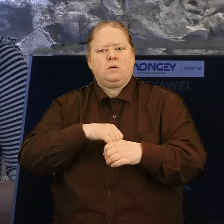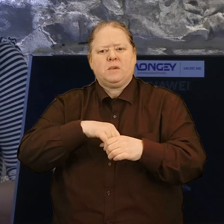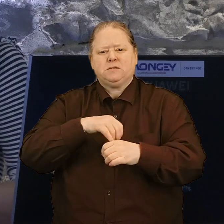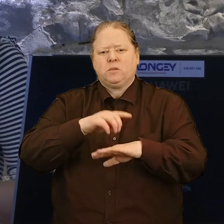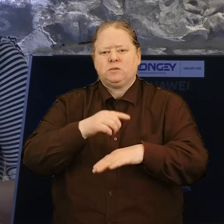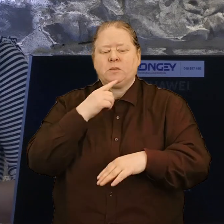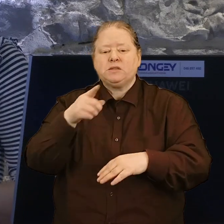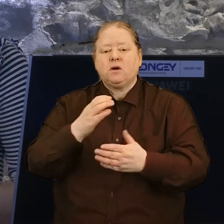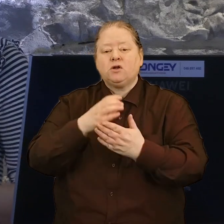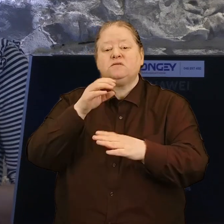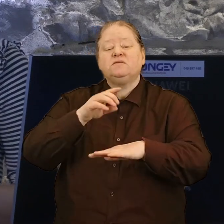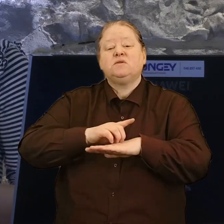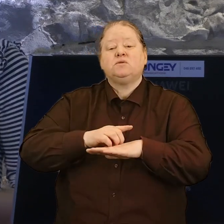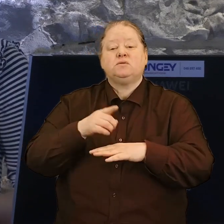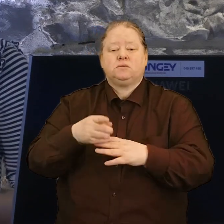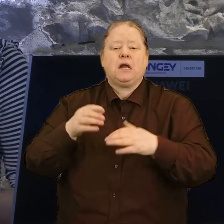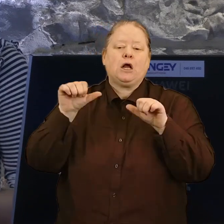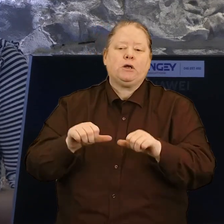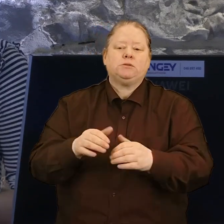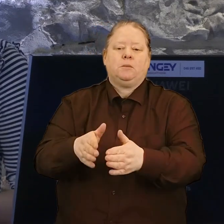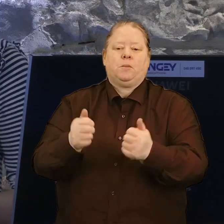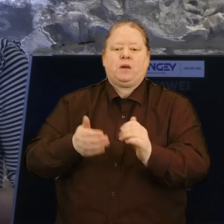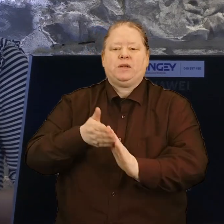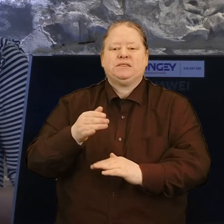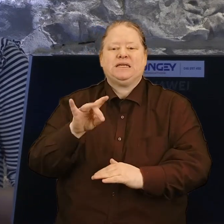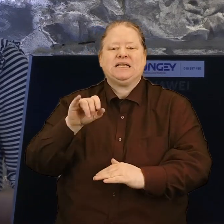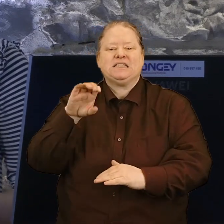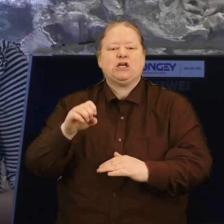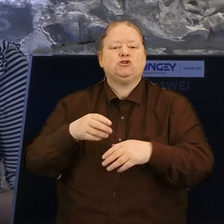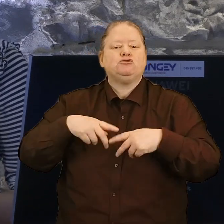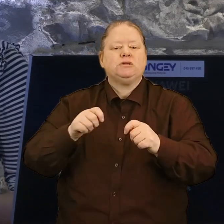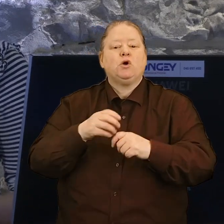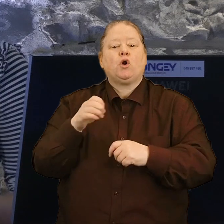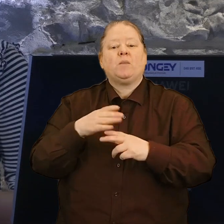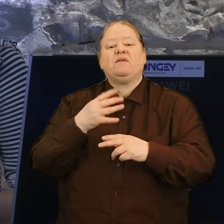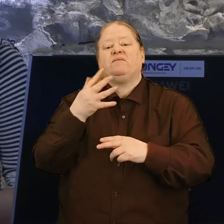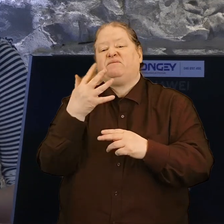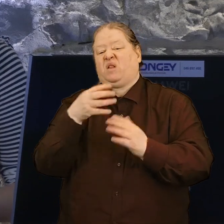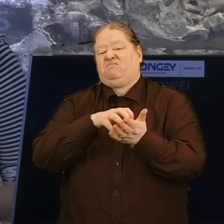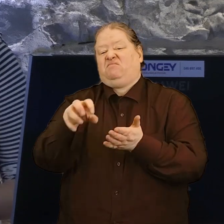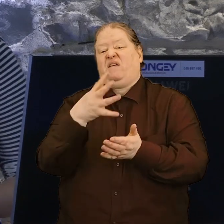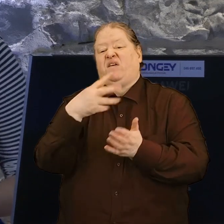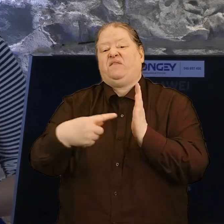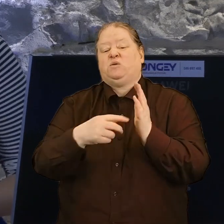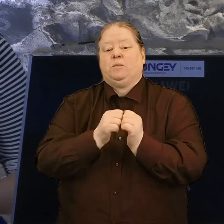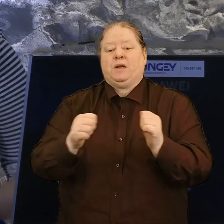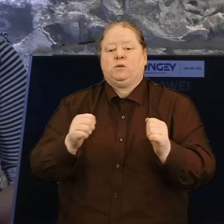Physicians agreed to purchase the old home of the Kildare Street Club at 5 and 6 Kildare Street for a sum of £5000. The Kildare Street